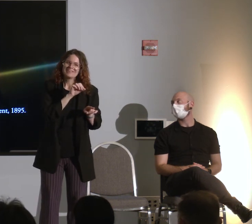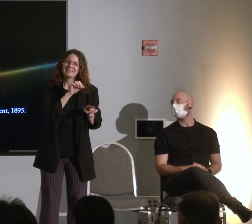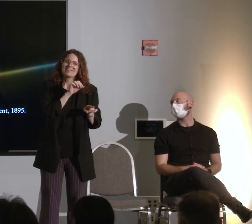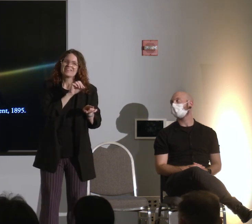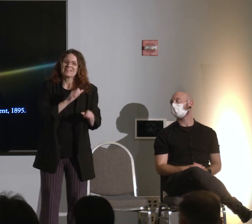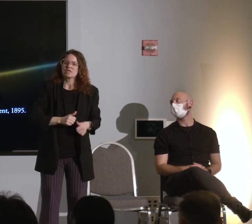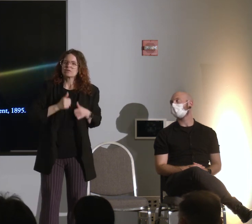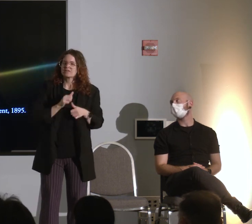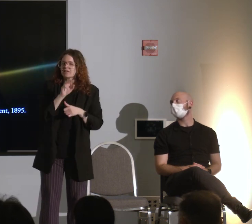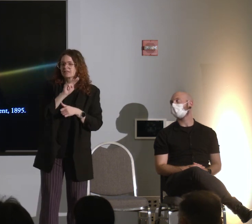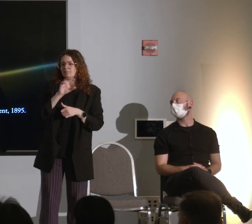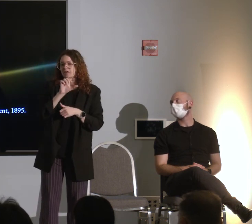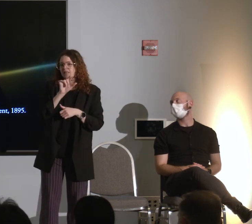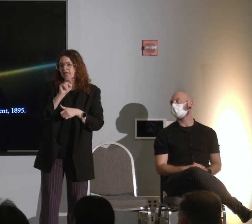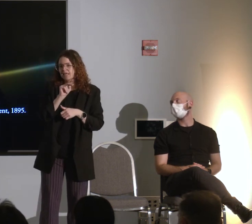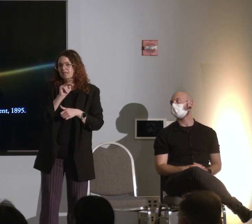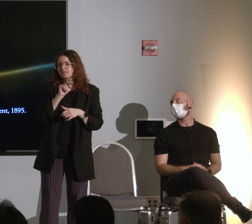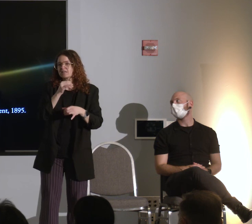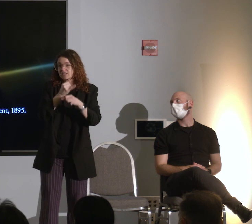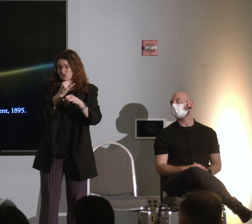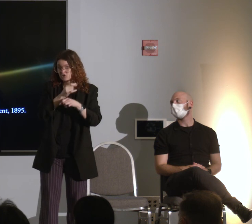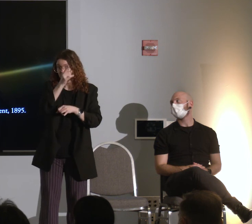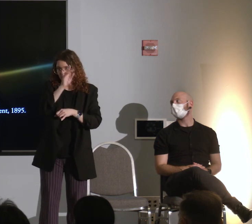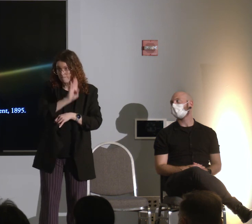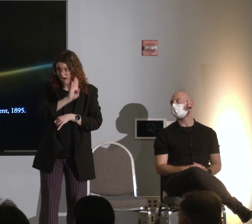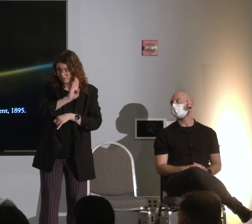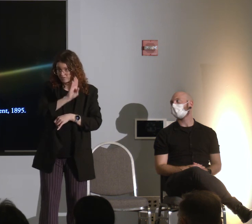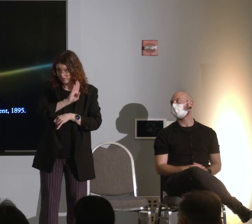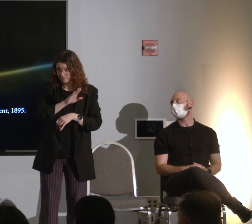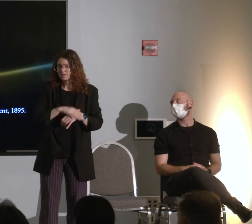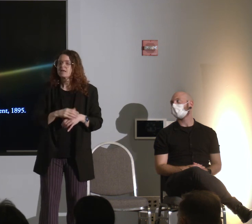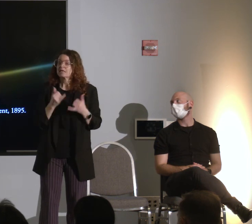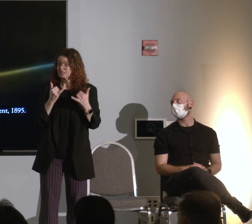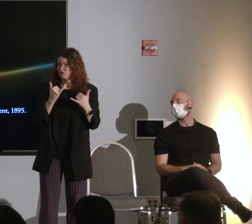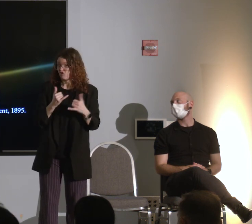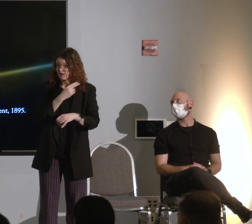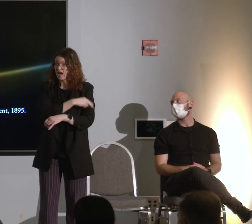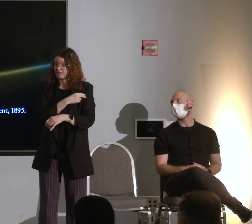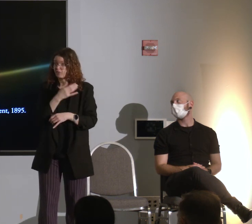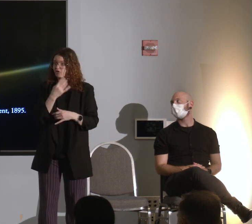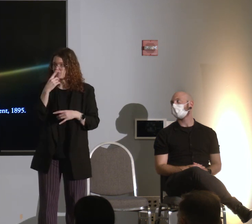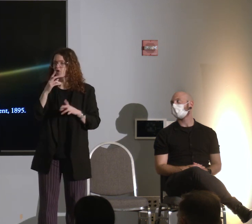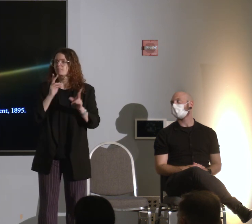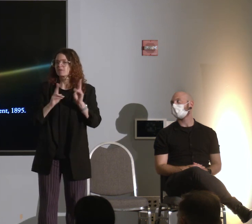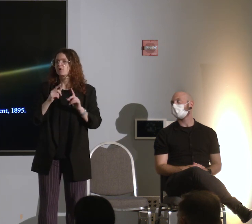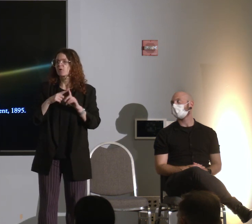McClean Institute in Boston, which is an existing hospital today for people with mental difficulties of various kinds.